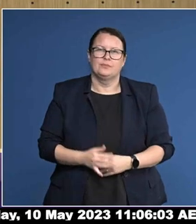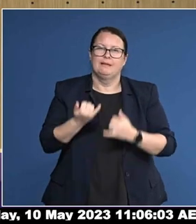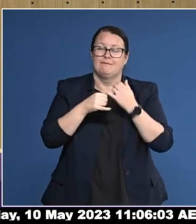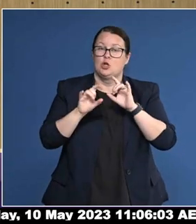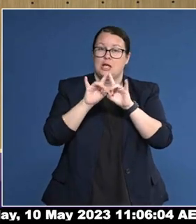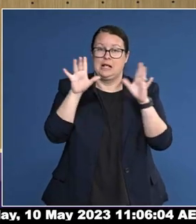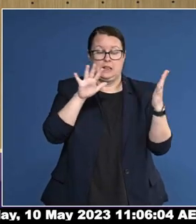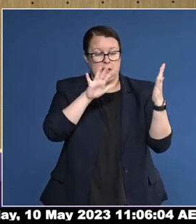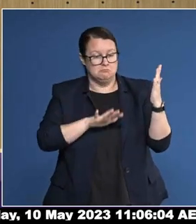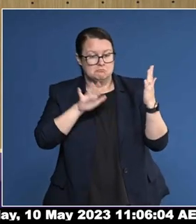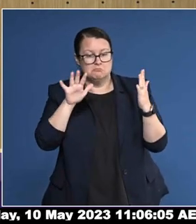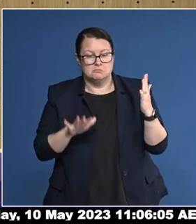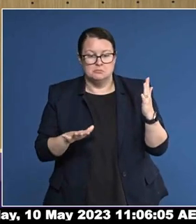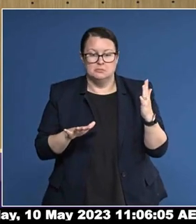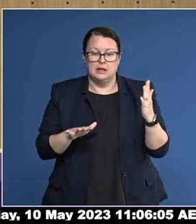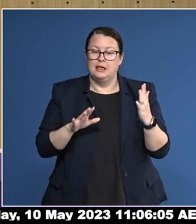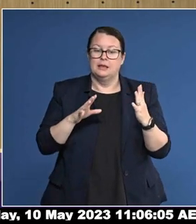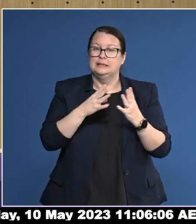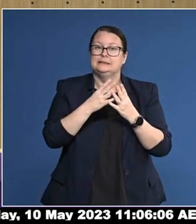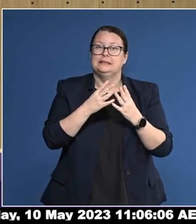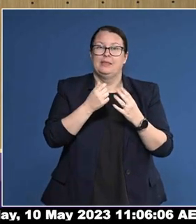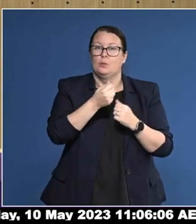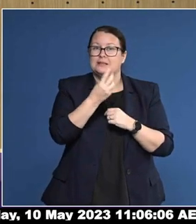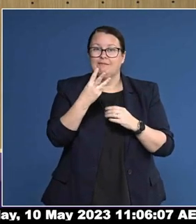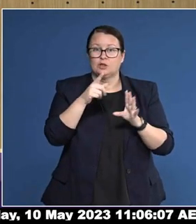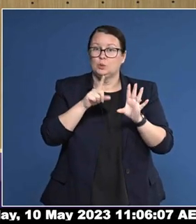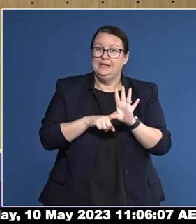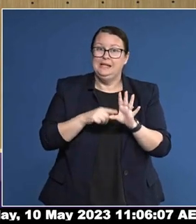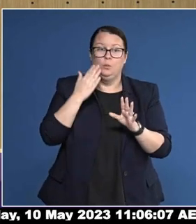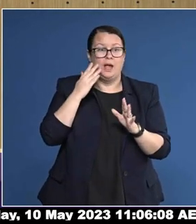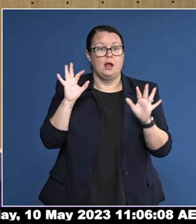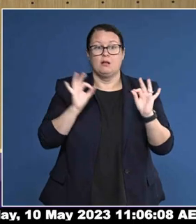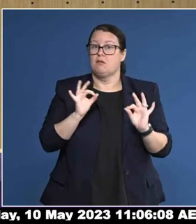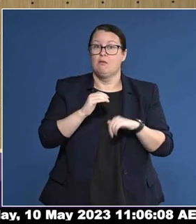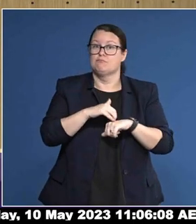where there were no - like, number of years where there were no concerns raised.